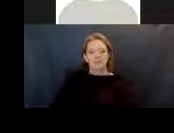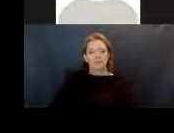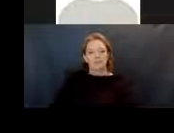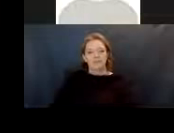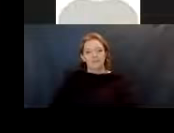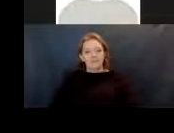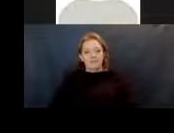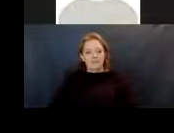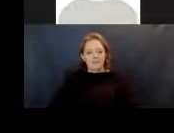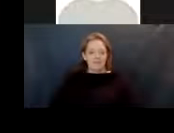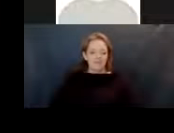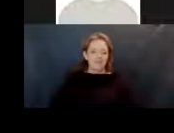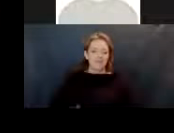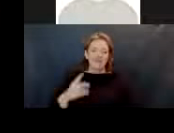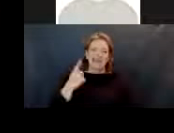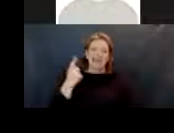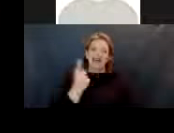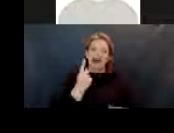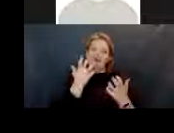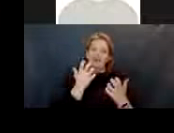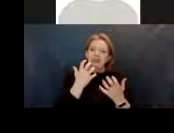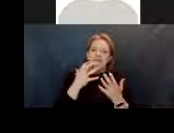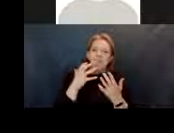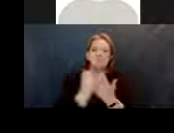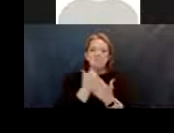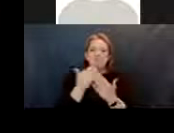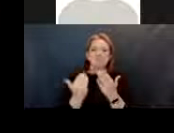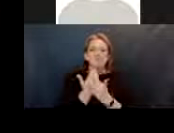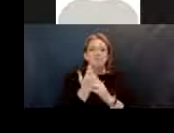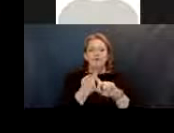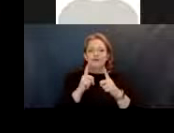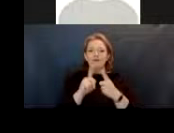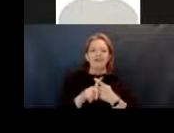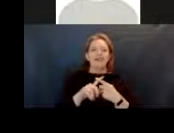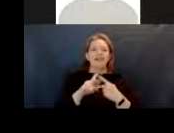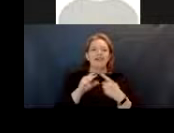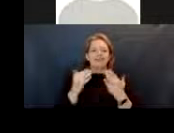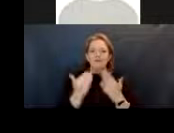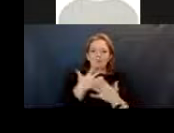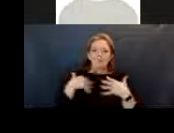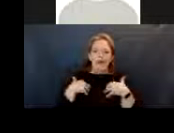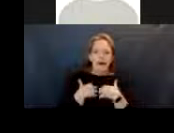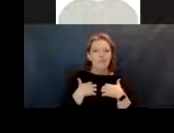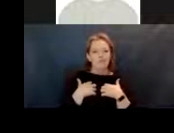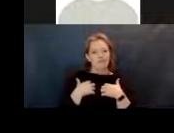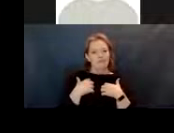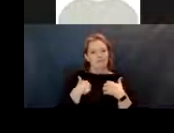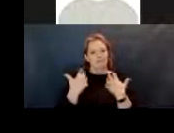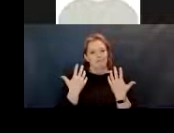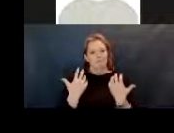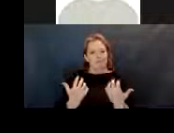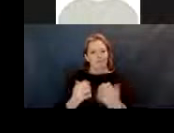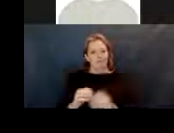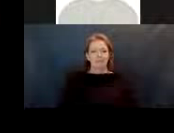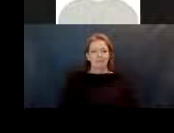with the animals, and it's also, you know, it's just about all we can do now during the